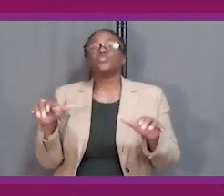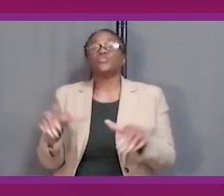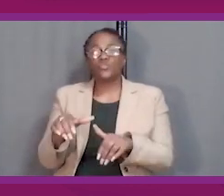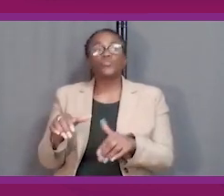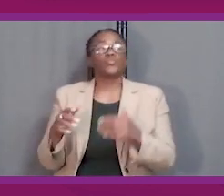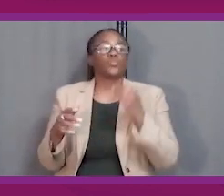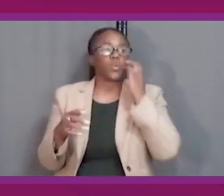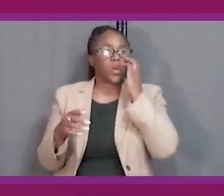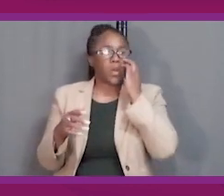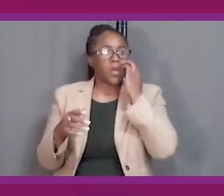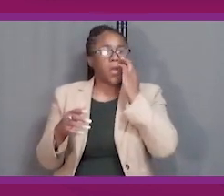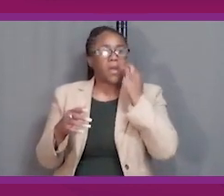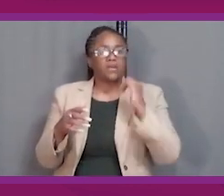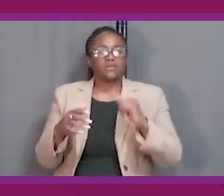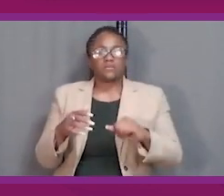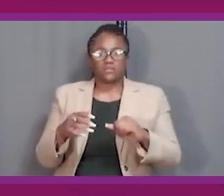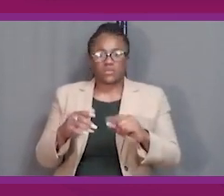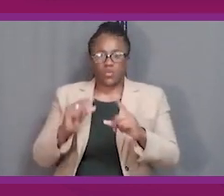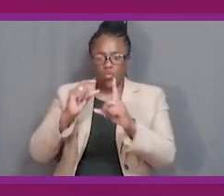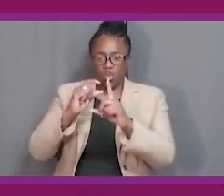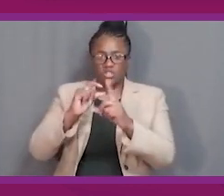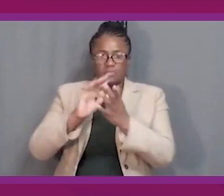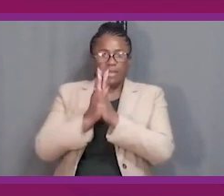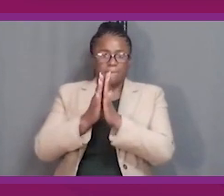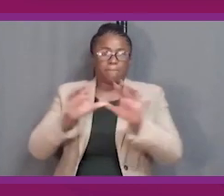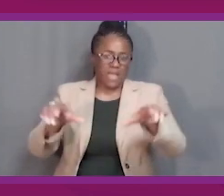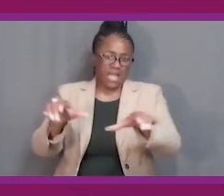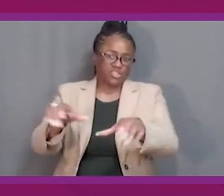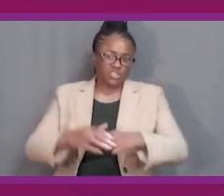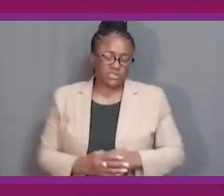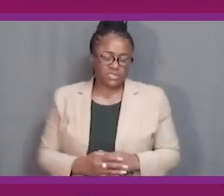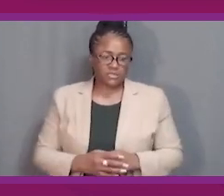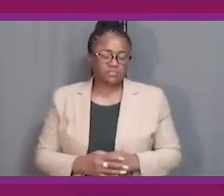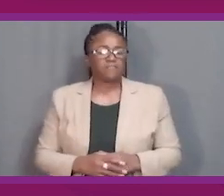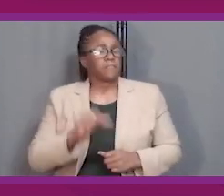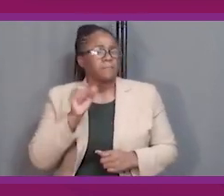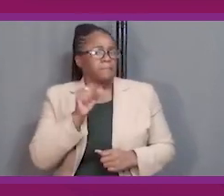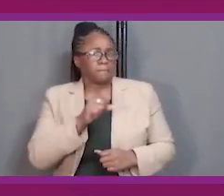Yeah. Well, this is Susan. And Mia, thank you for everything that you said. And I'm so right there